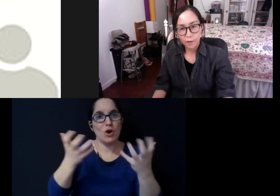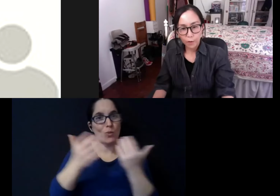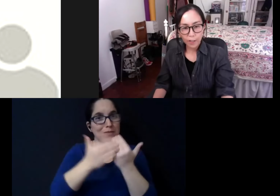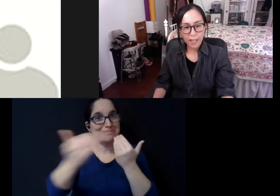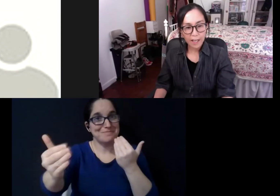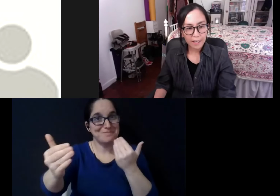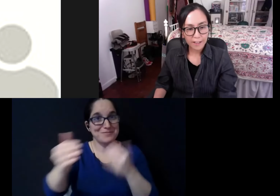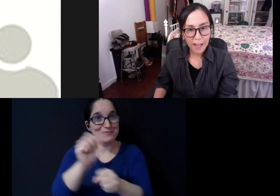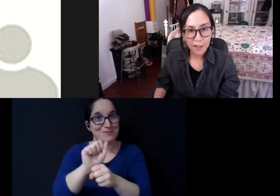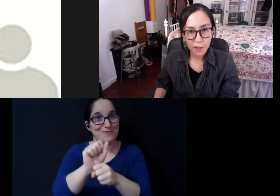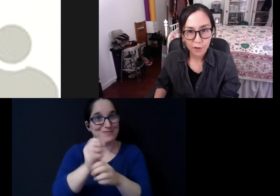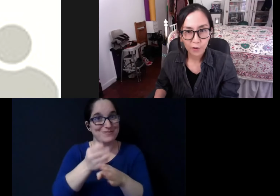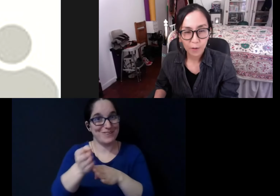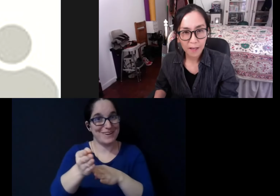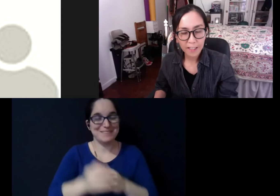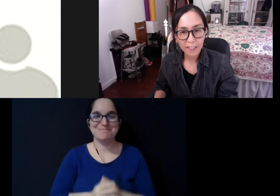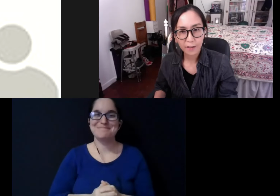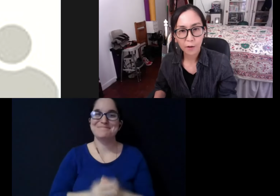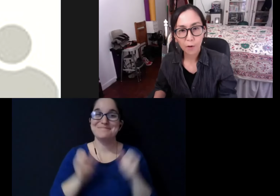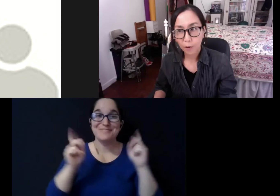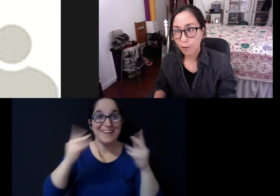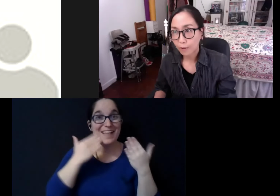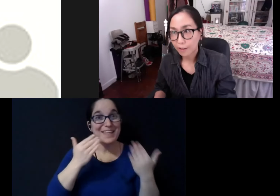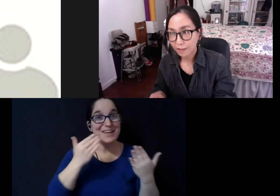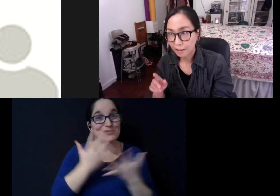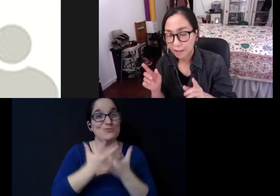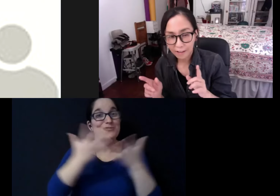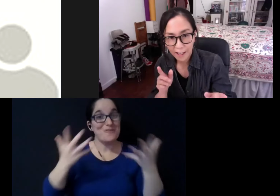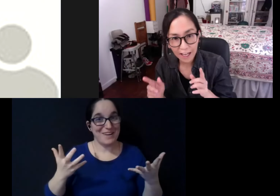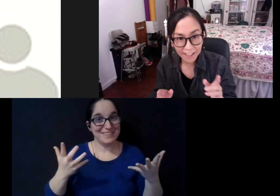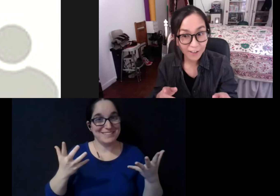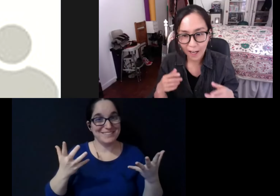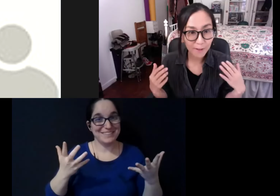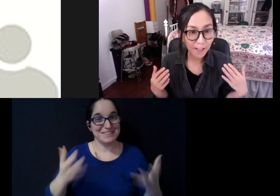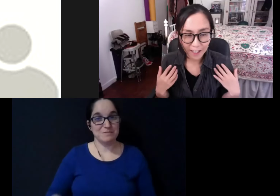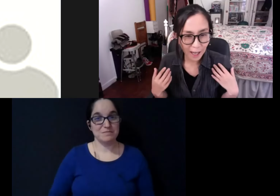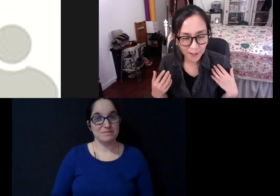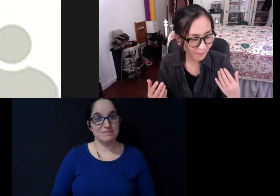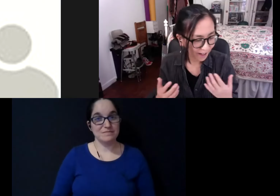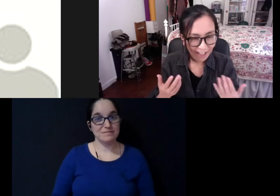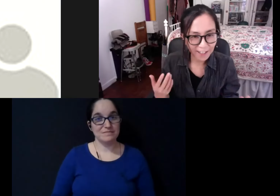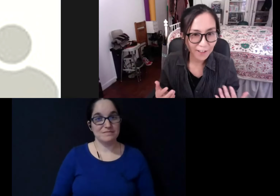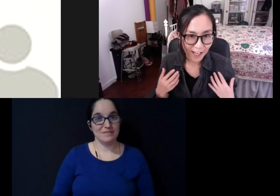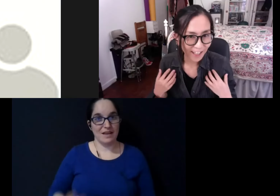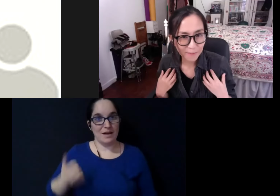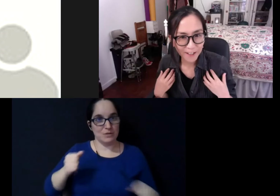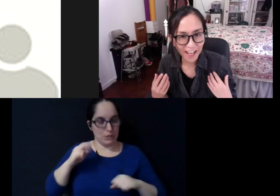Okay, thank you so much. So with the time, I didn't I'm like timekeeper and I didn't keep my time so